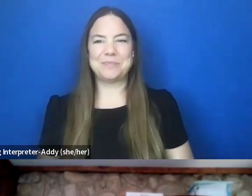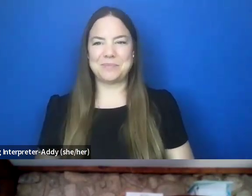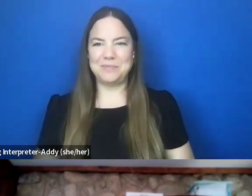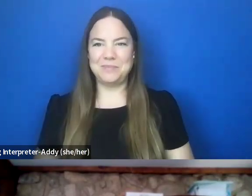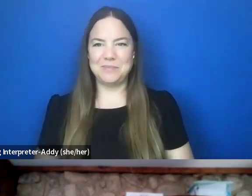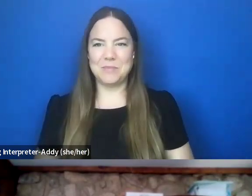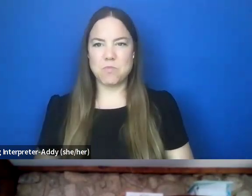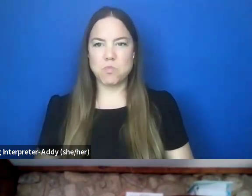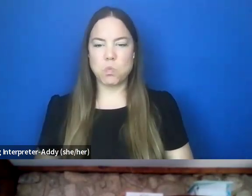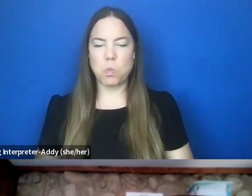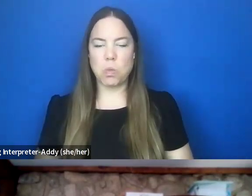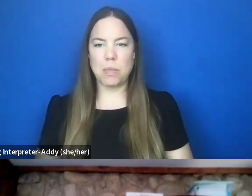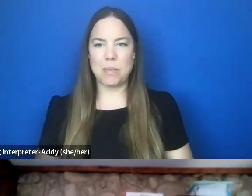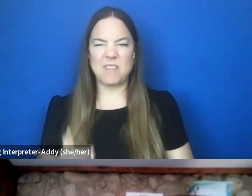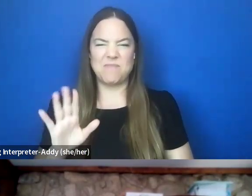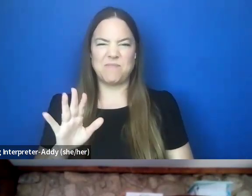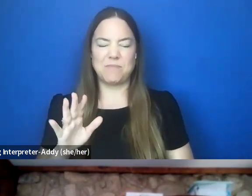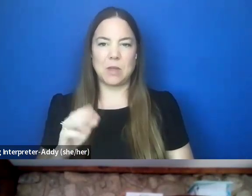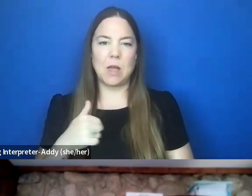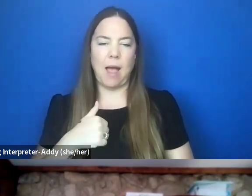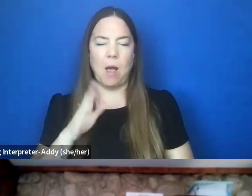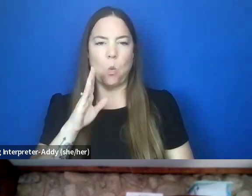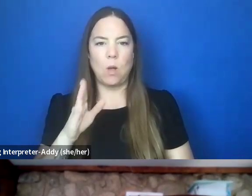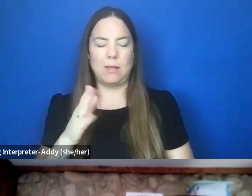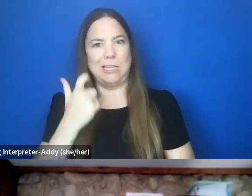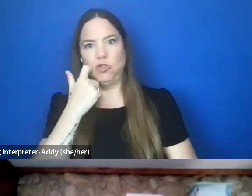Don Dew: I will. Don Dew: I just I just had it up to here.